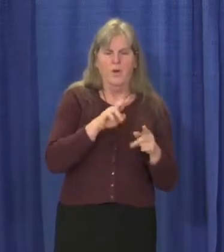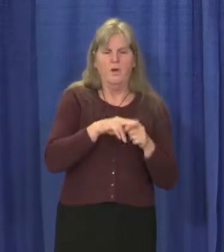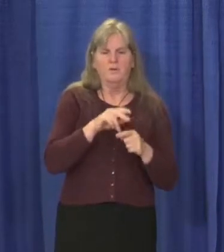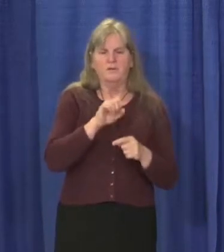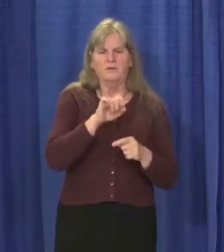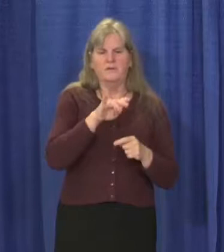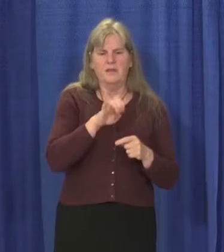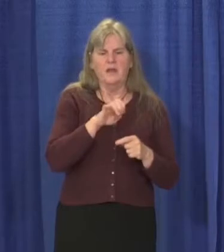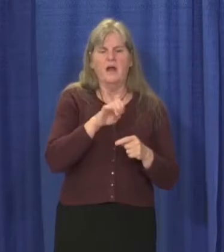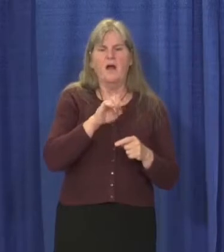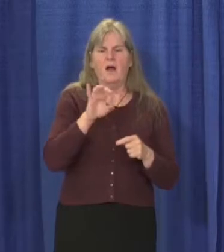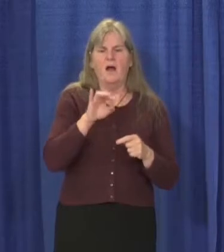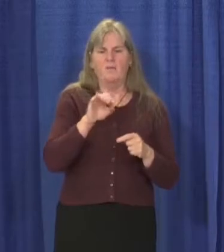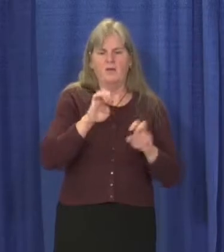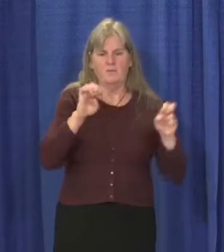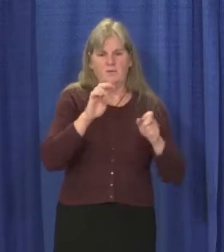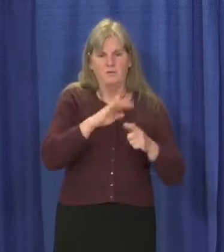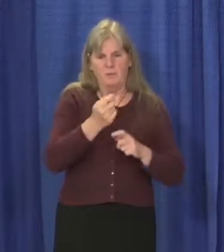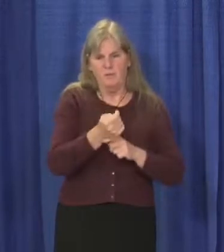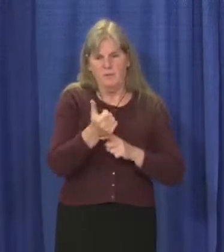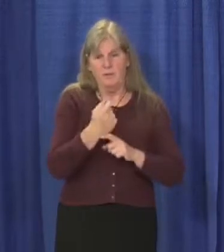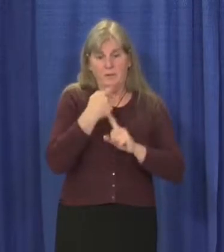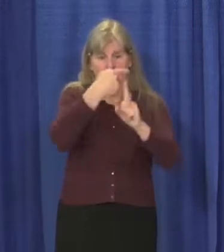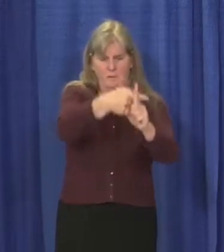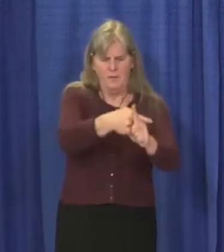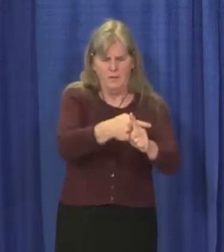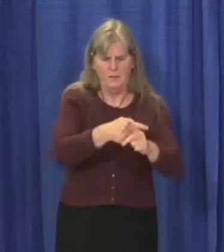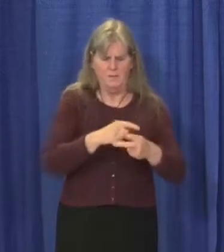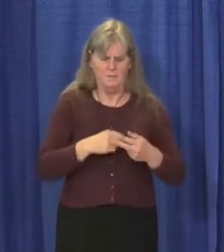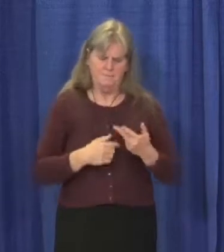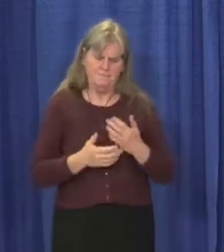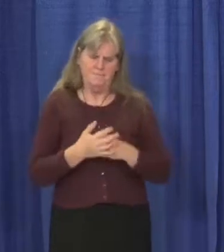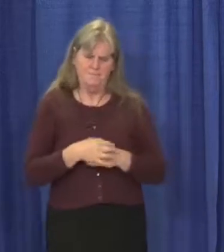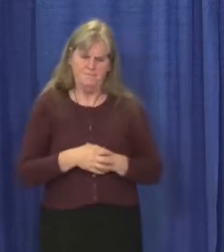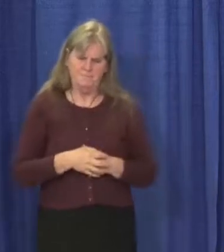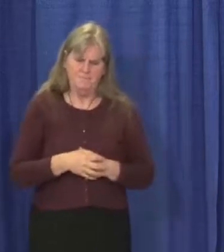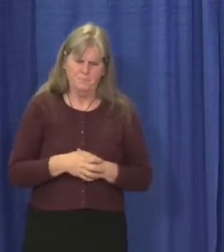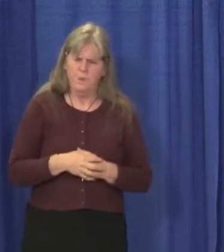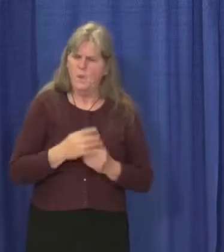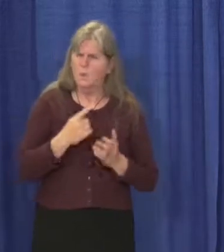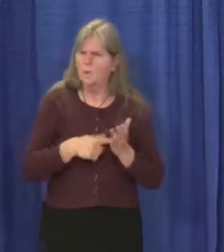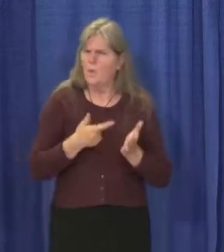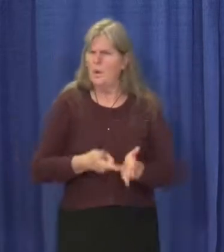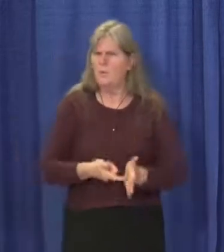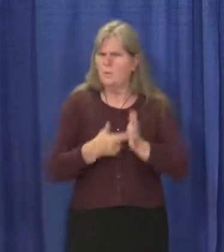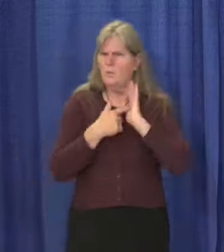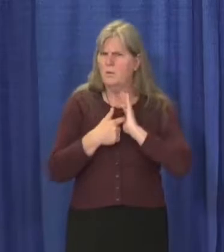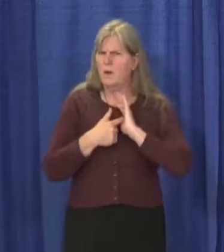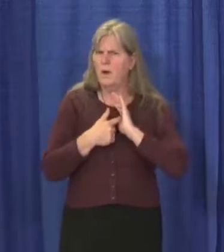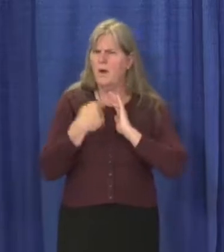of emergency and day next month. Can you clarify what the criteria would be for ending the